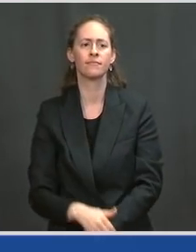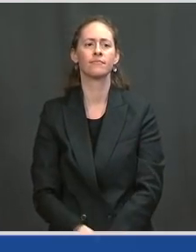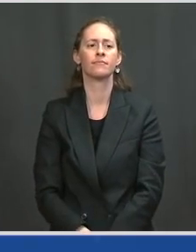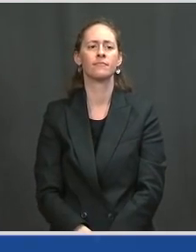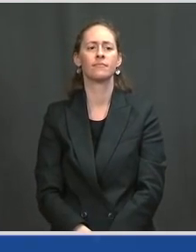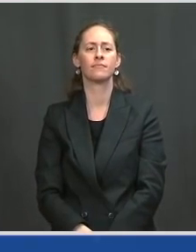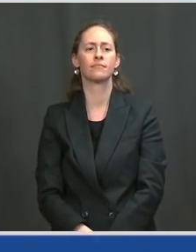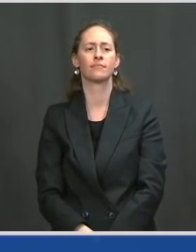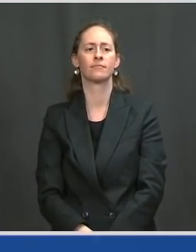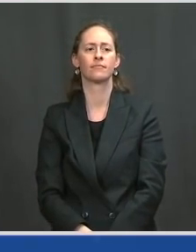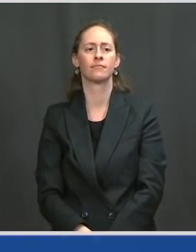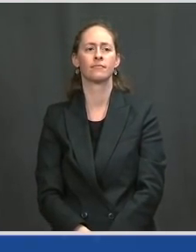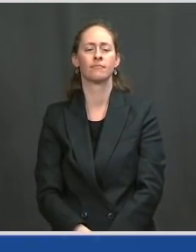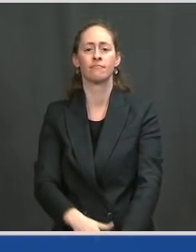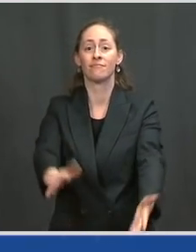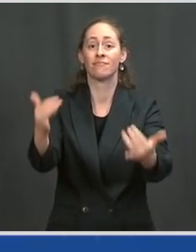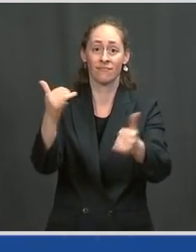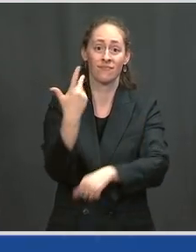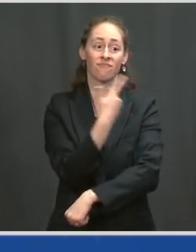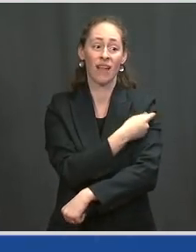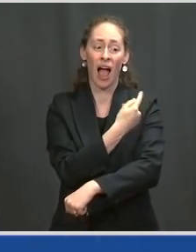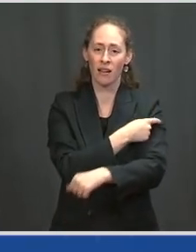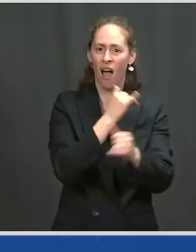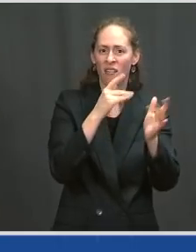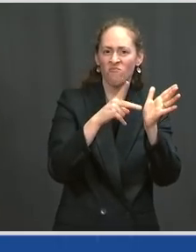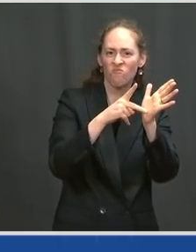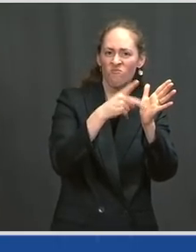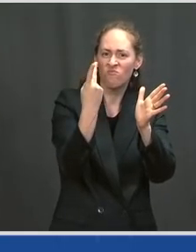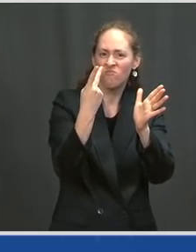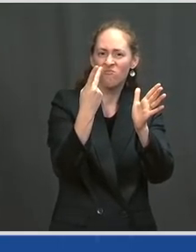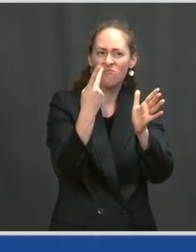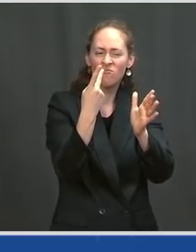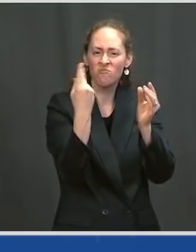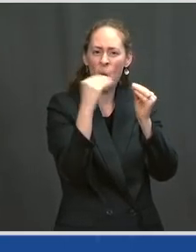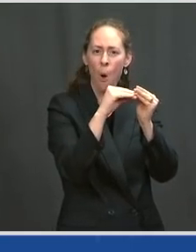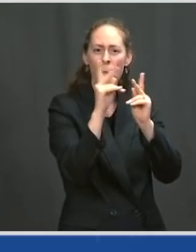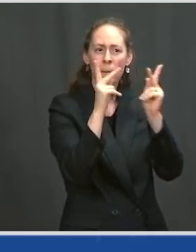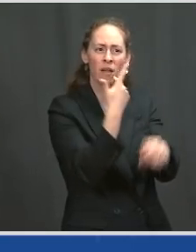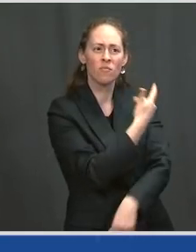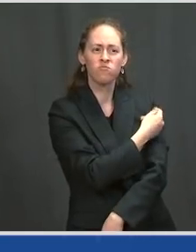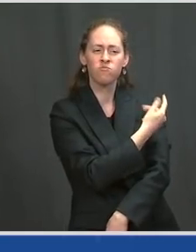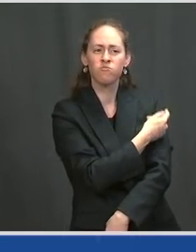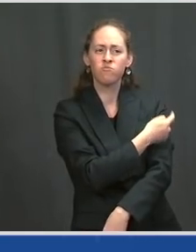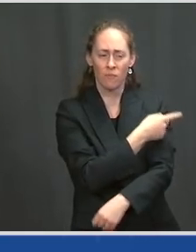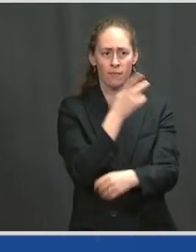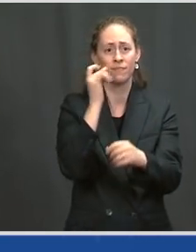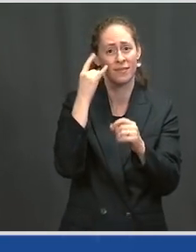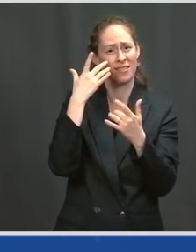This survey was taken before adults -- before every adult was eligible to be vaccinated.